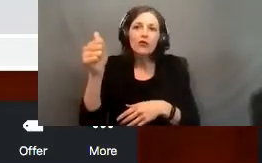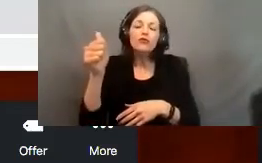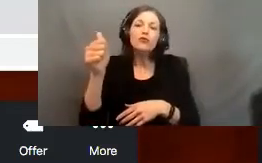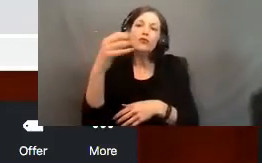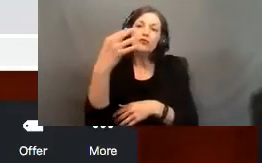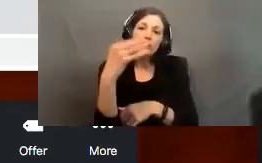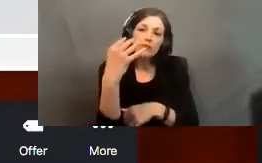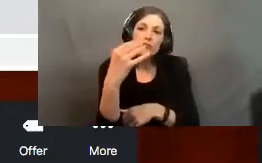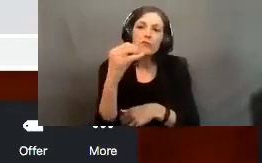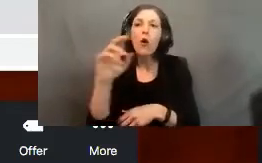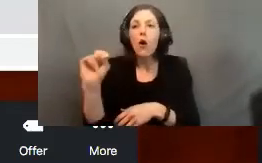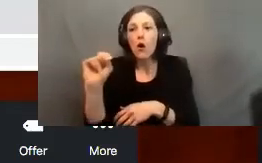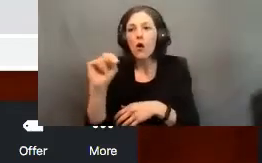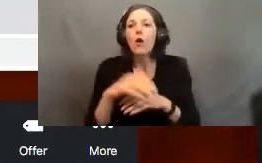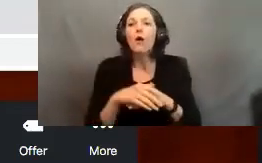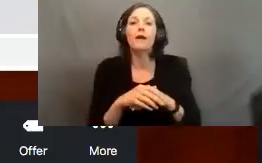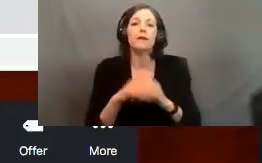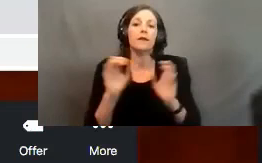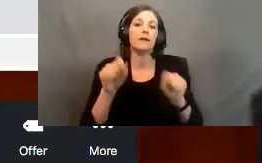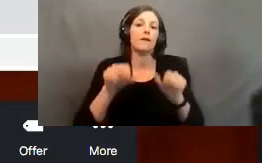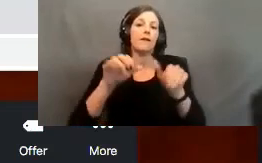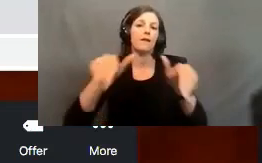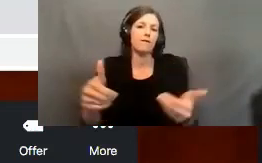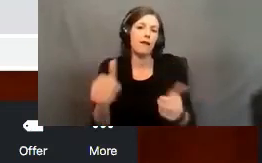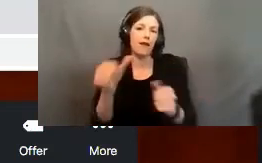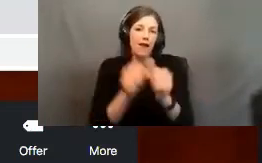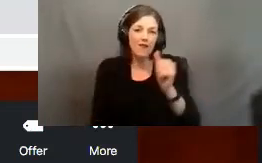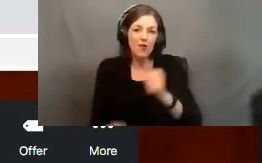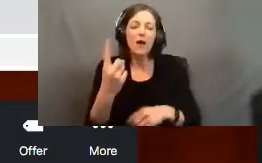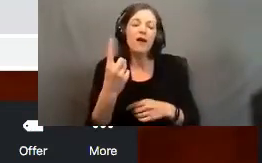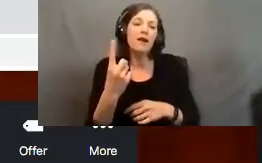They will be able to invite everyone 12:43:26 , so they will have additional